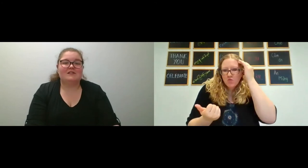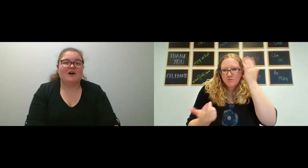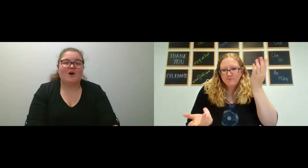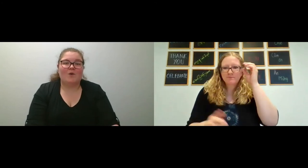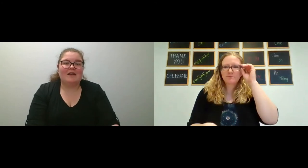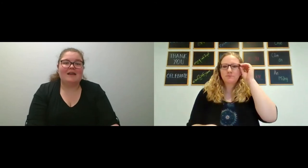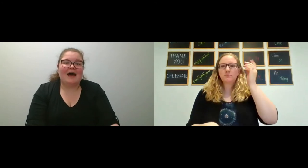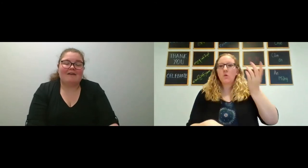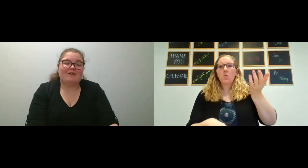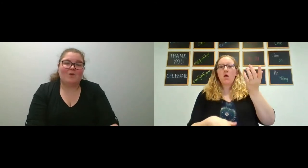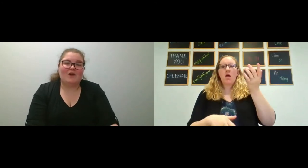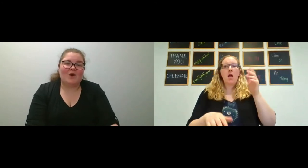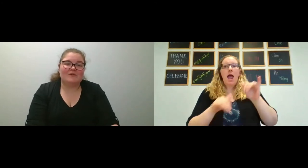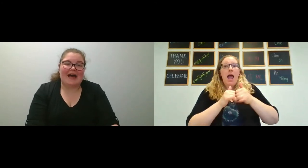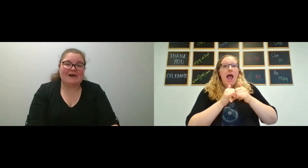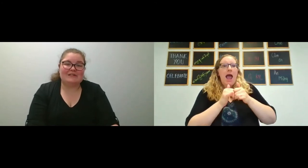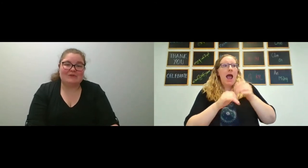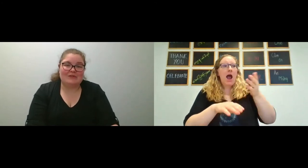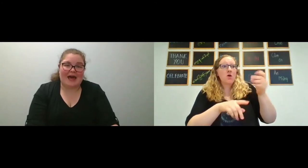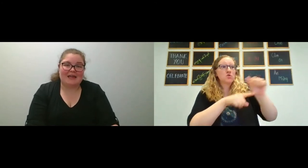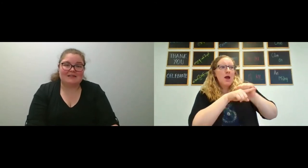So not everyone knows how to do that.